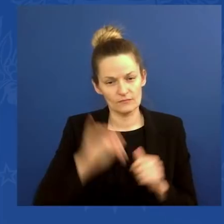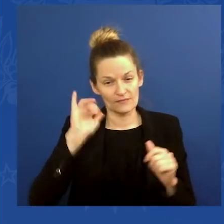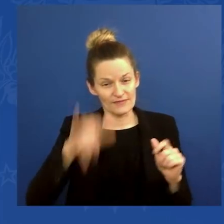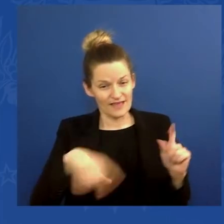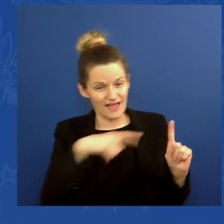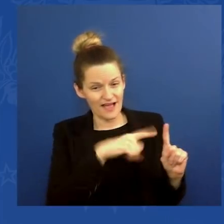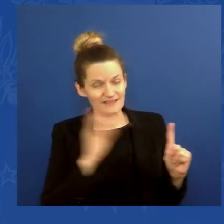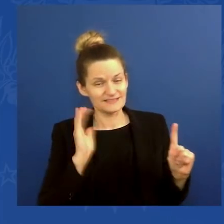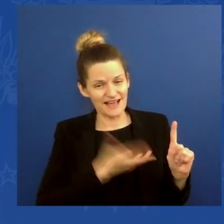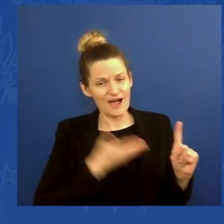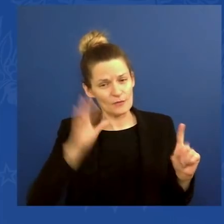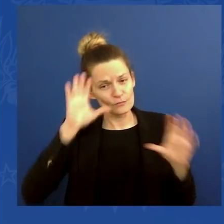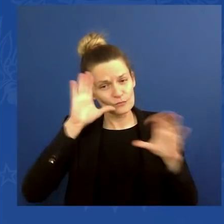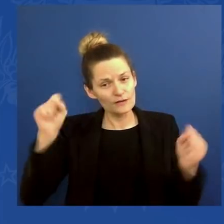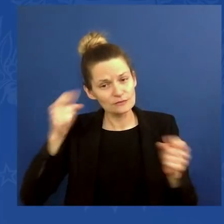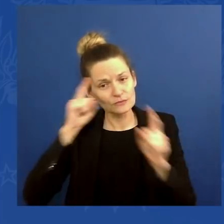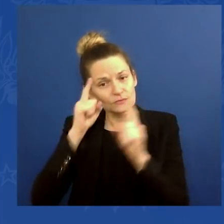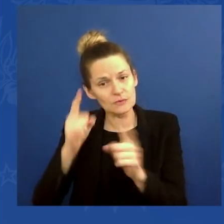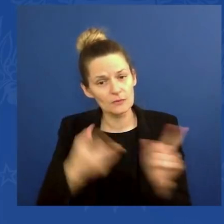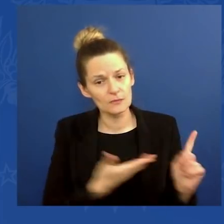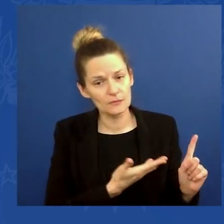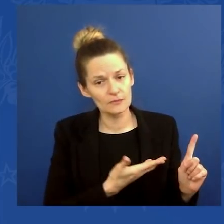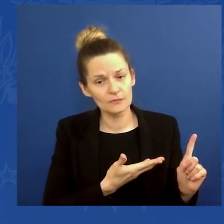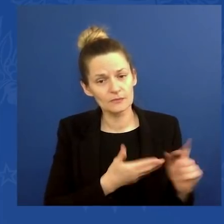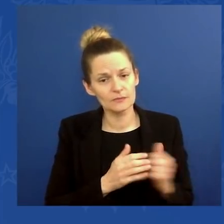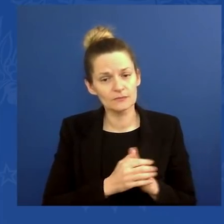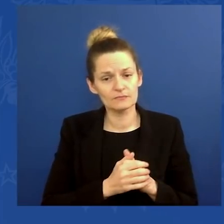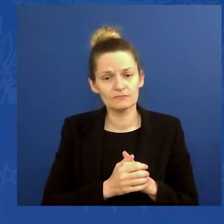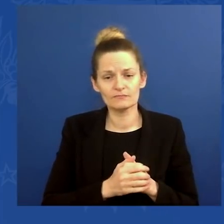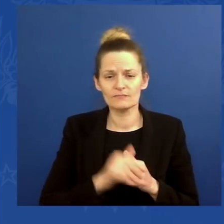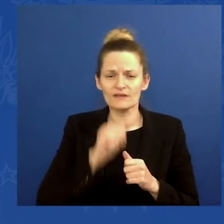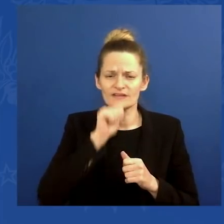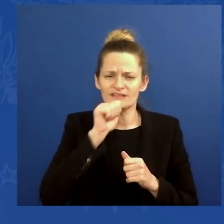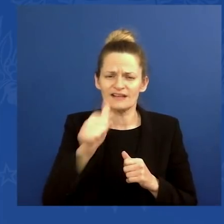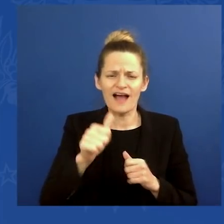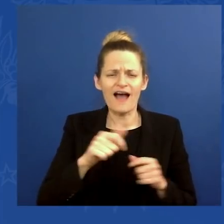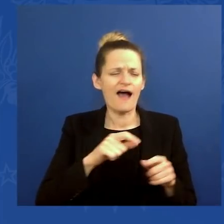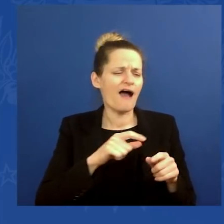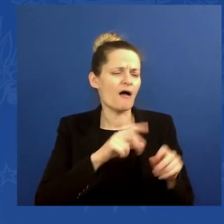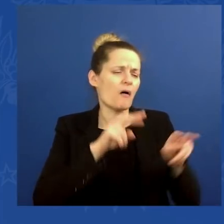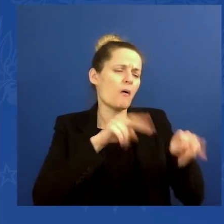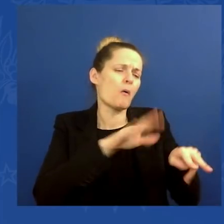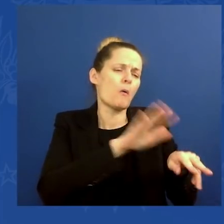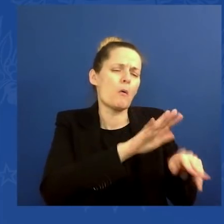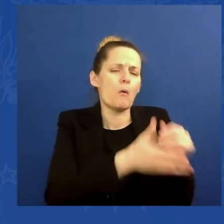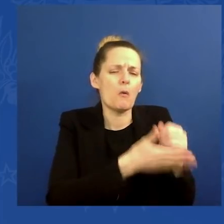for every one of the other countries on Earth, not in any condescending way or anything,